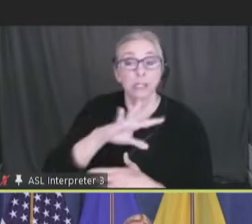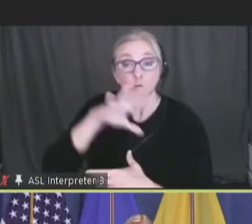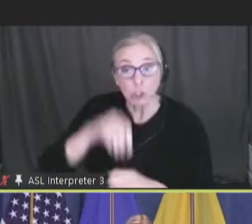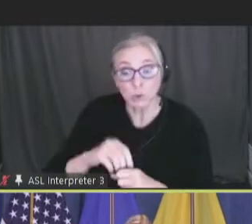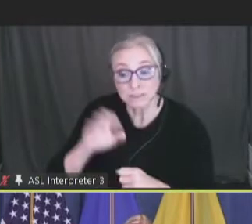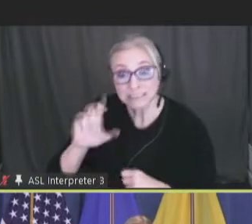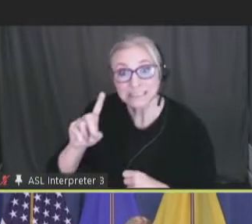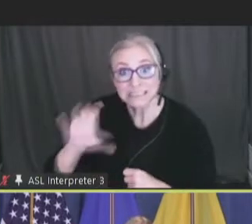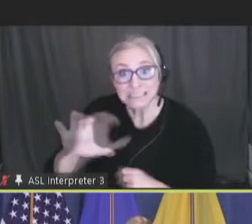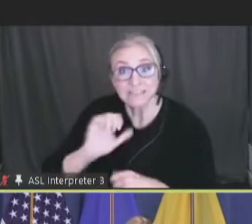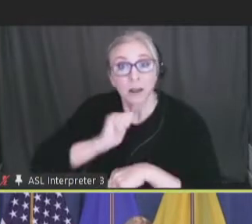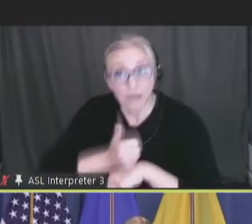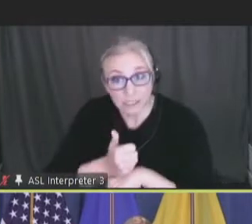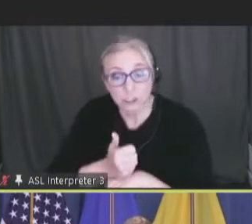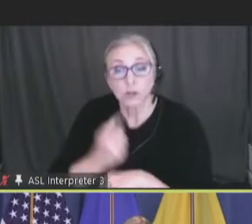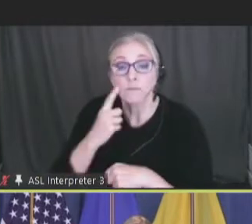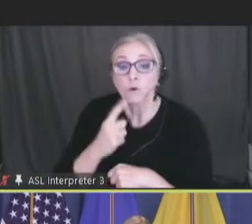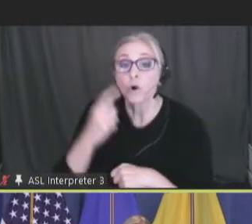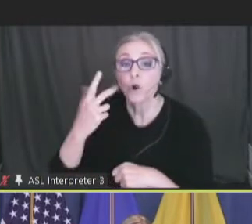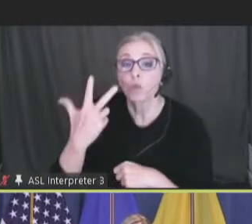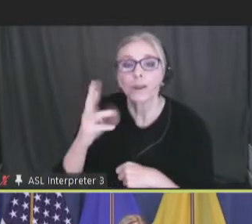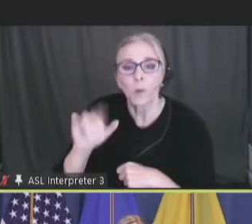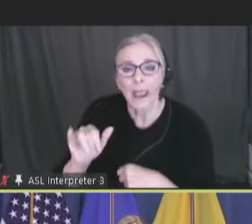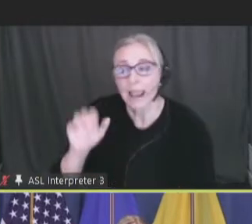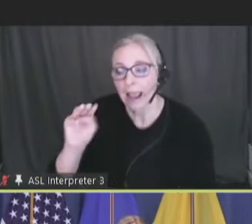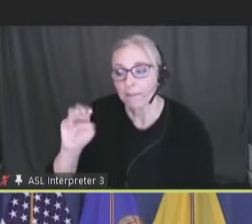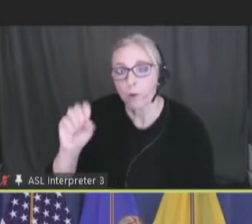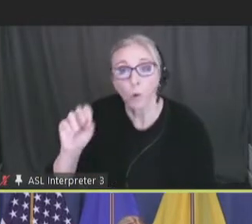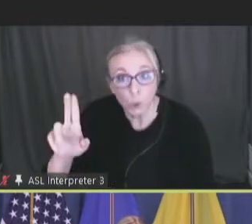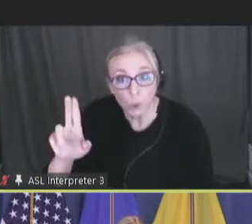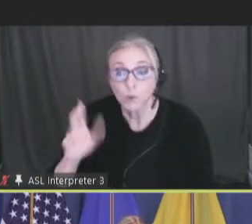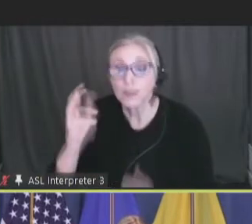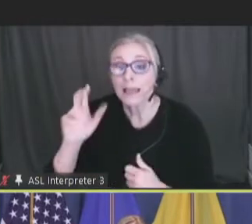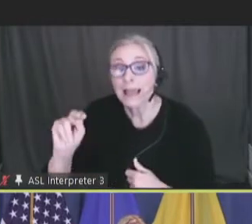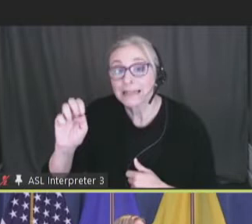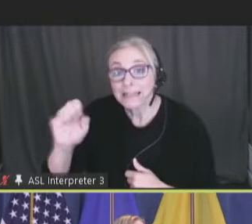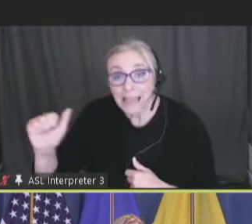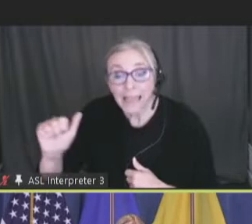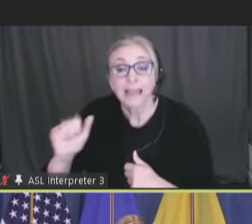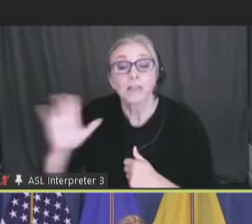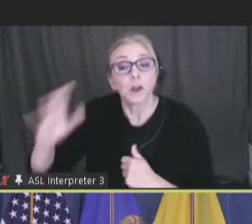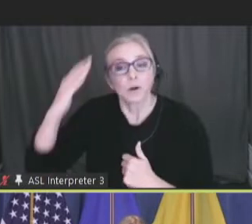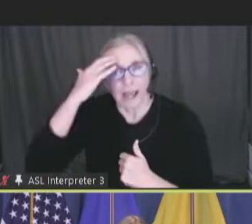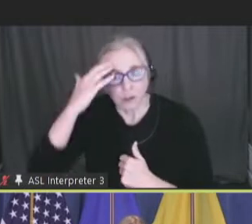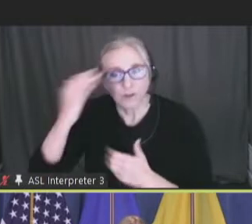Foundation for a three-way MOU. Whereas NEA is to bring its knowledge of the arts field and strong